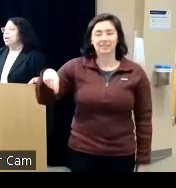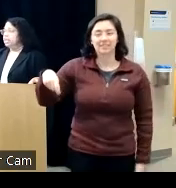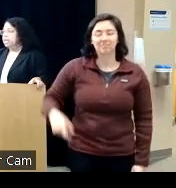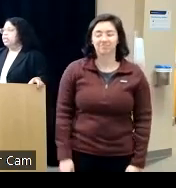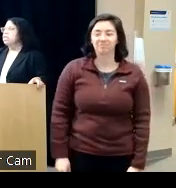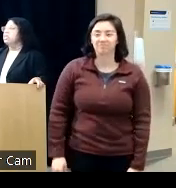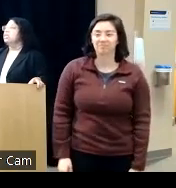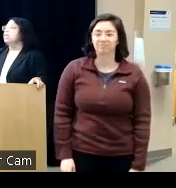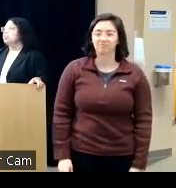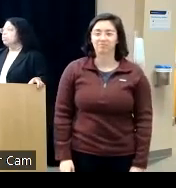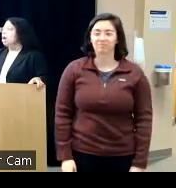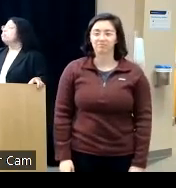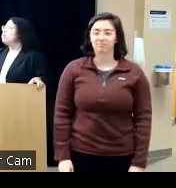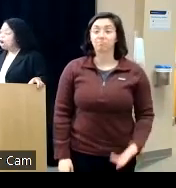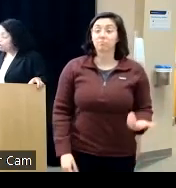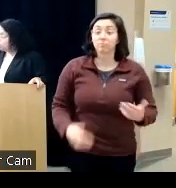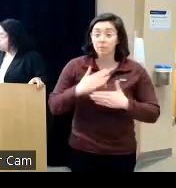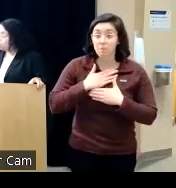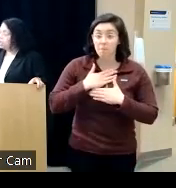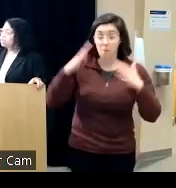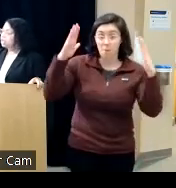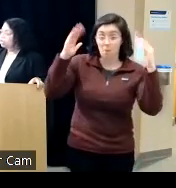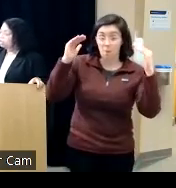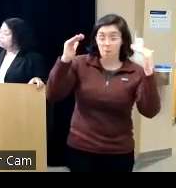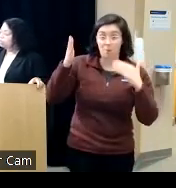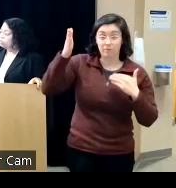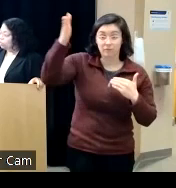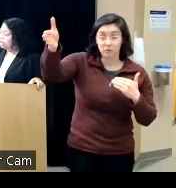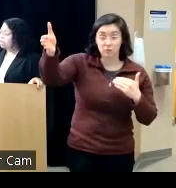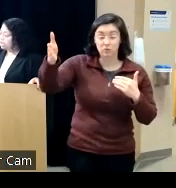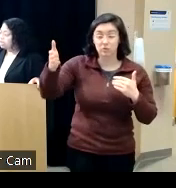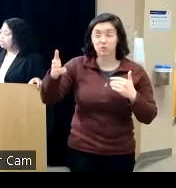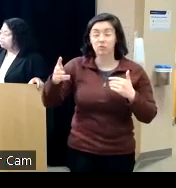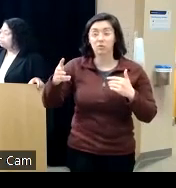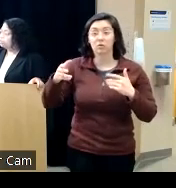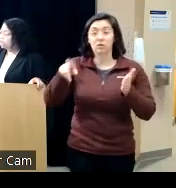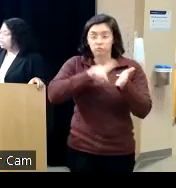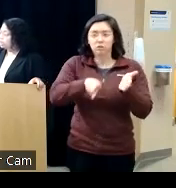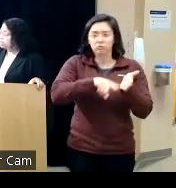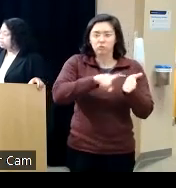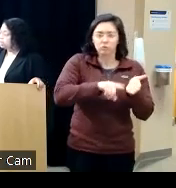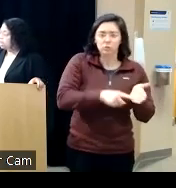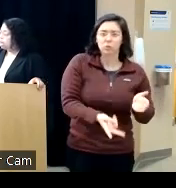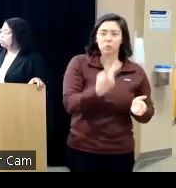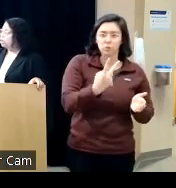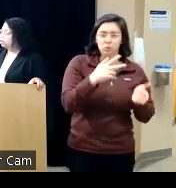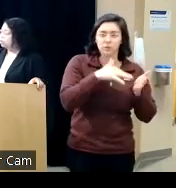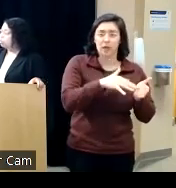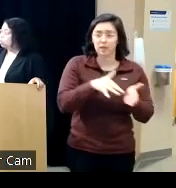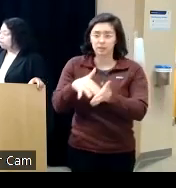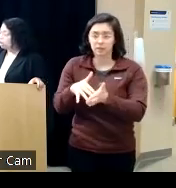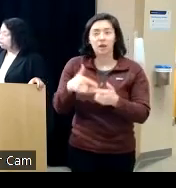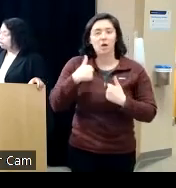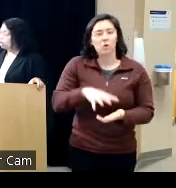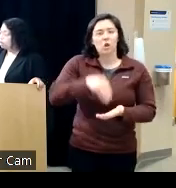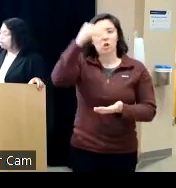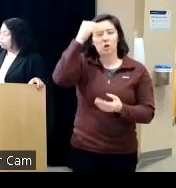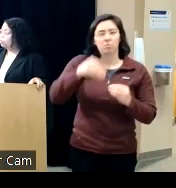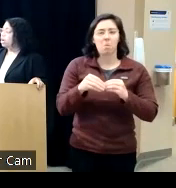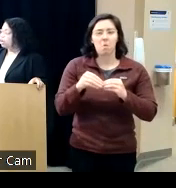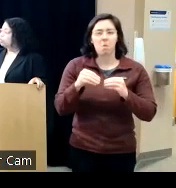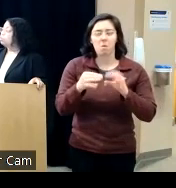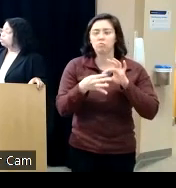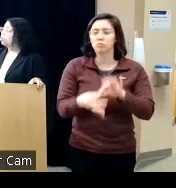so I think and my hope is that in doing conducting these two studies I will learn more with regard to